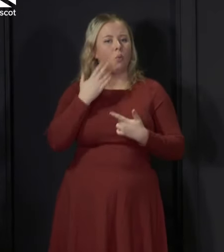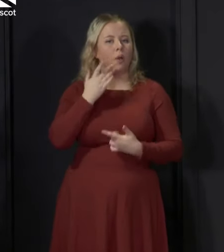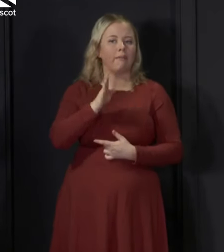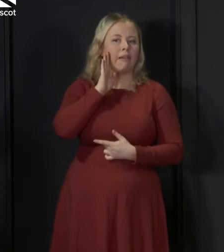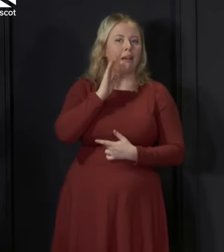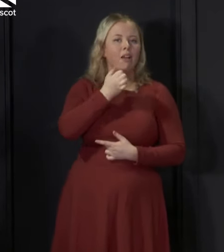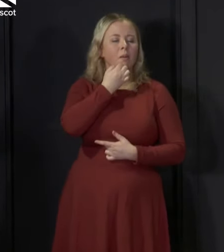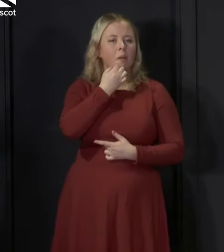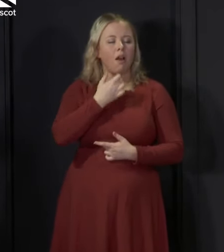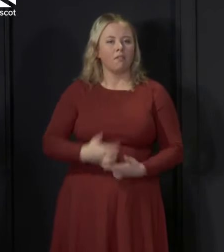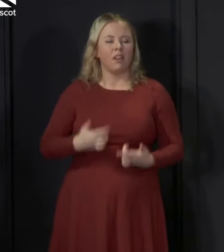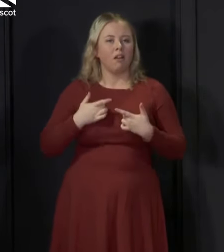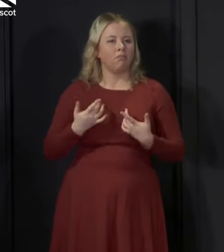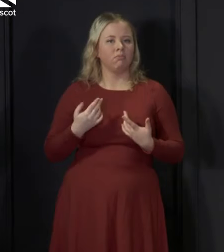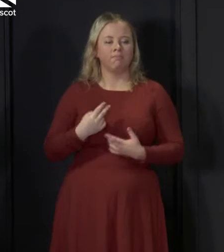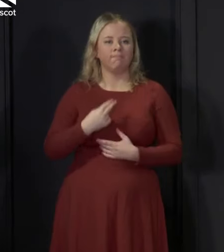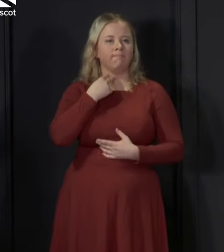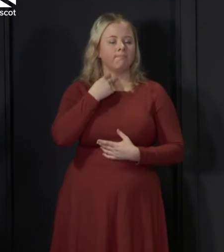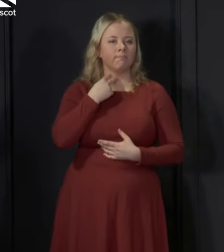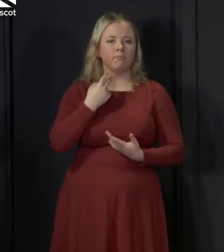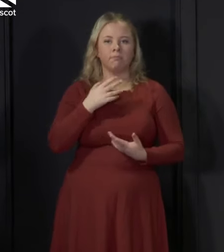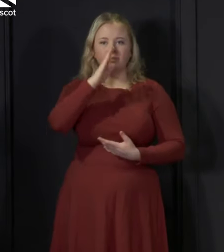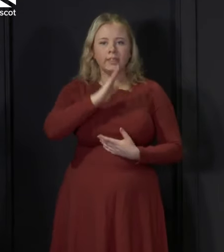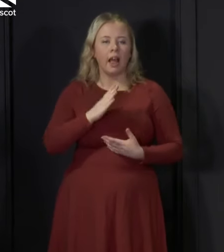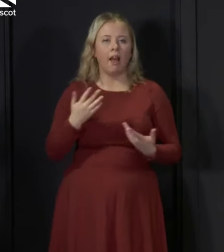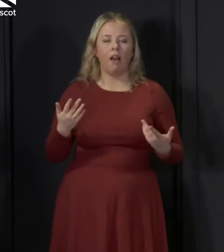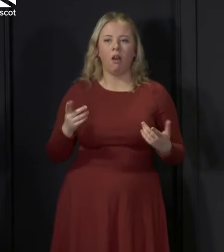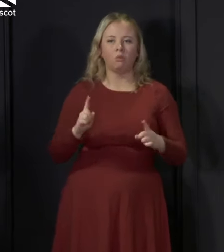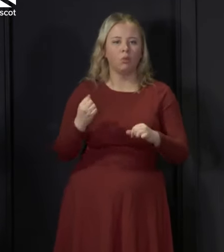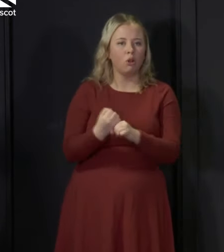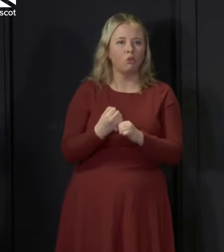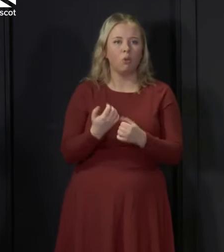dispirited, certainly very sad but also powerless, as a result of the fact that the